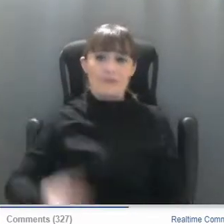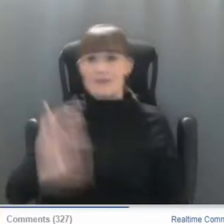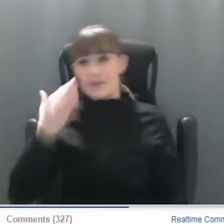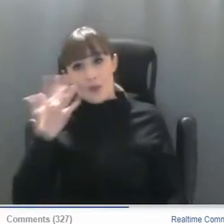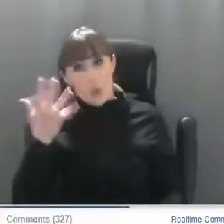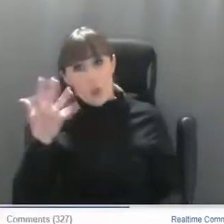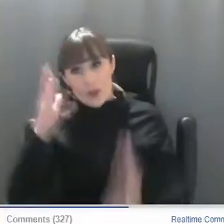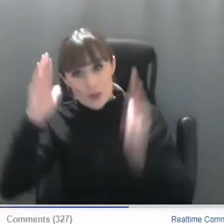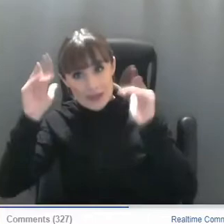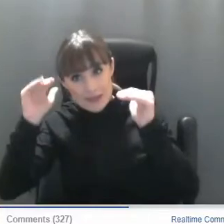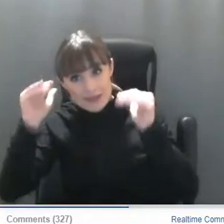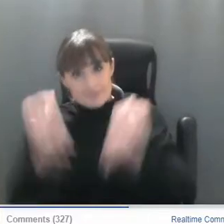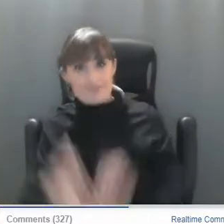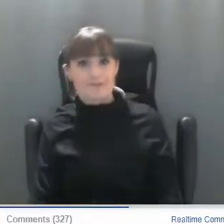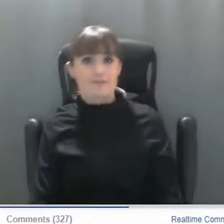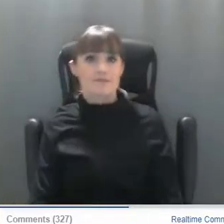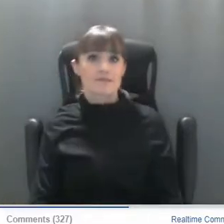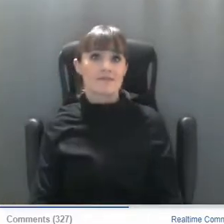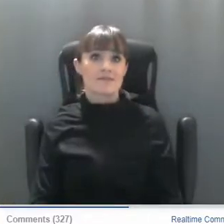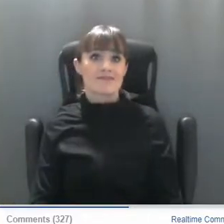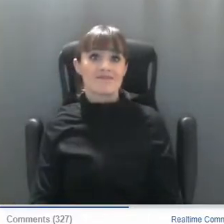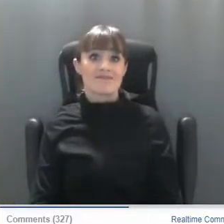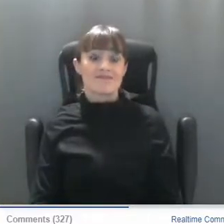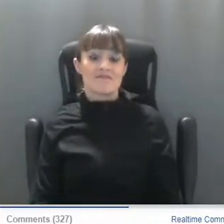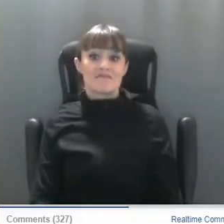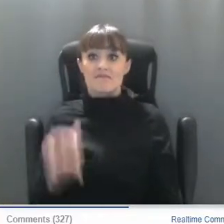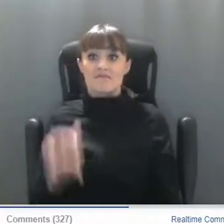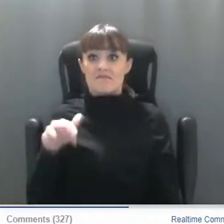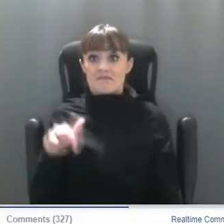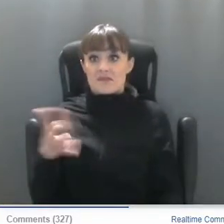And this is just kind of what it's like at the zoo right now. But people, it's